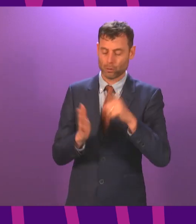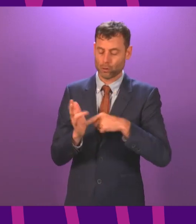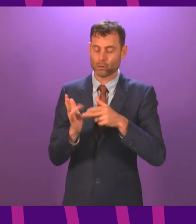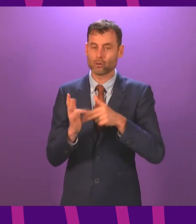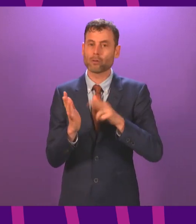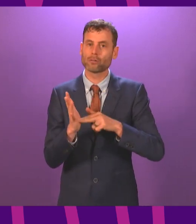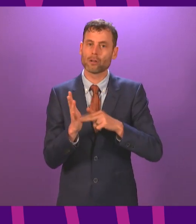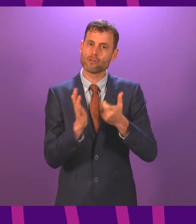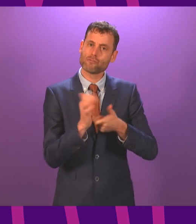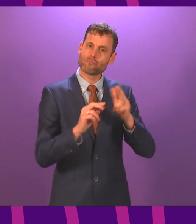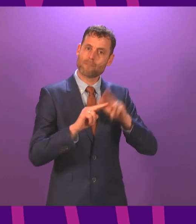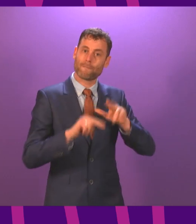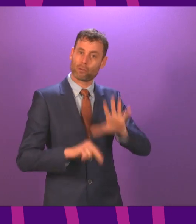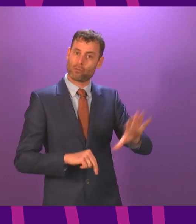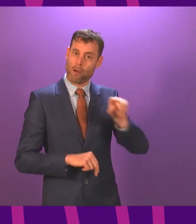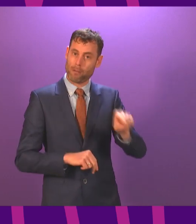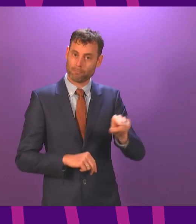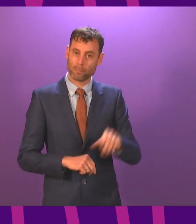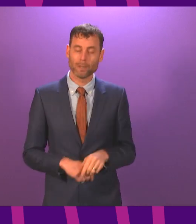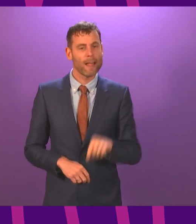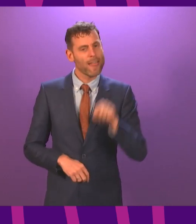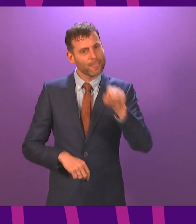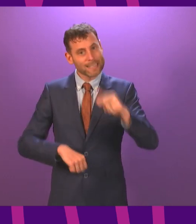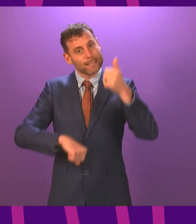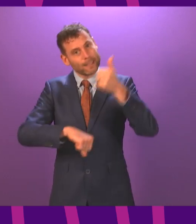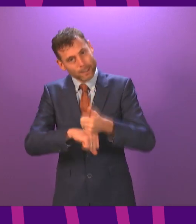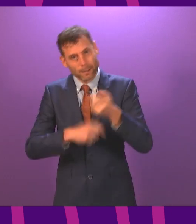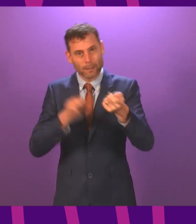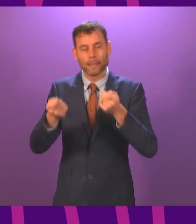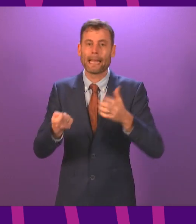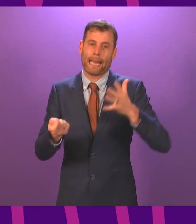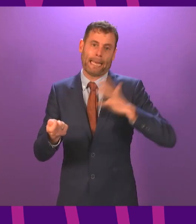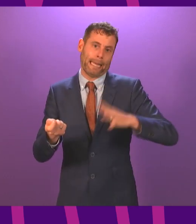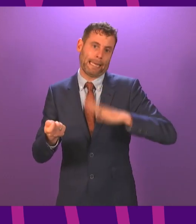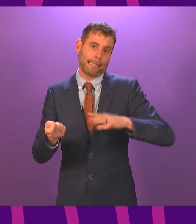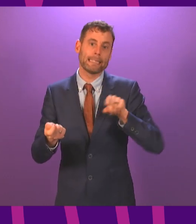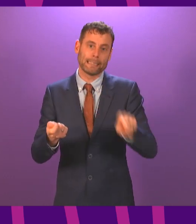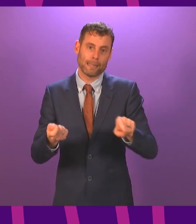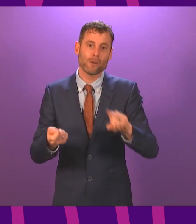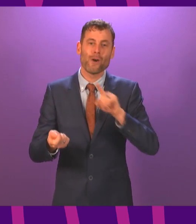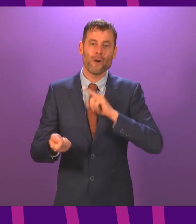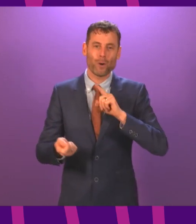Renfrewshire. Those trials are important, not only for their own sake, but because they